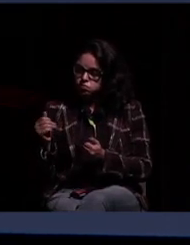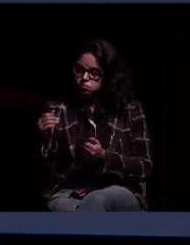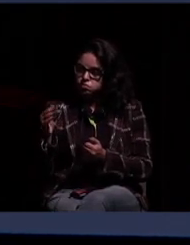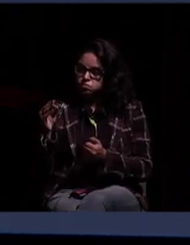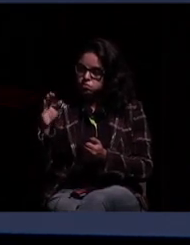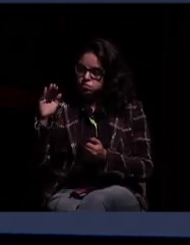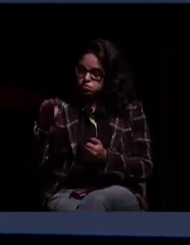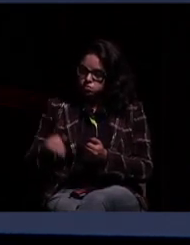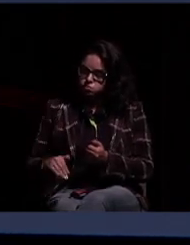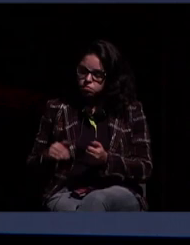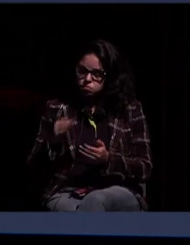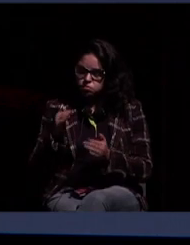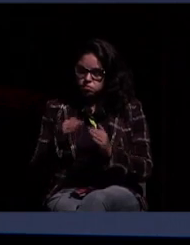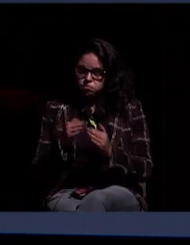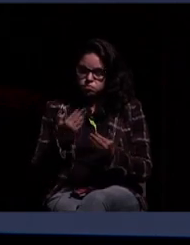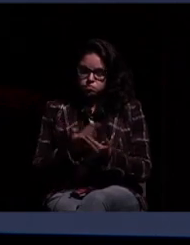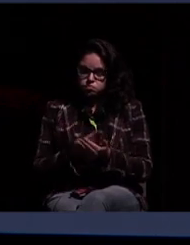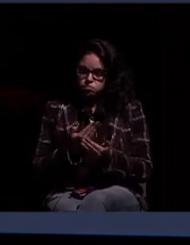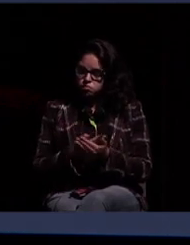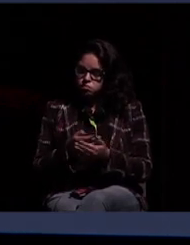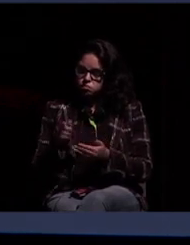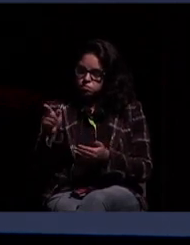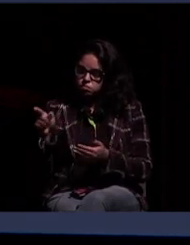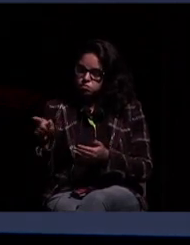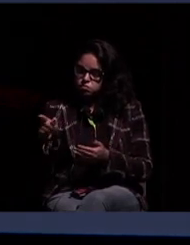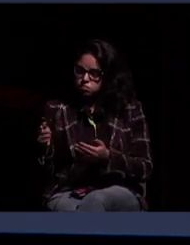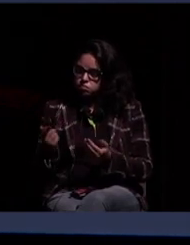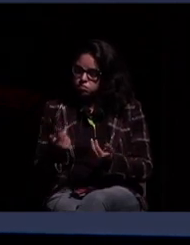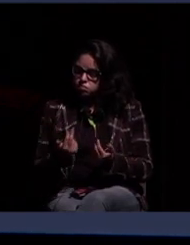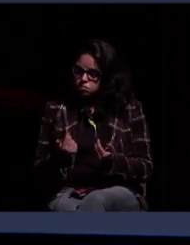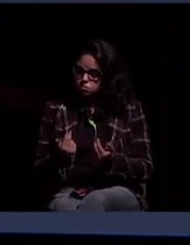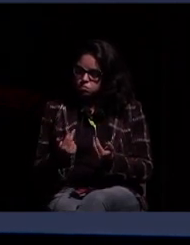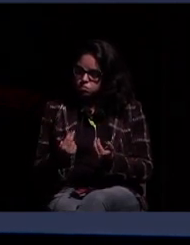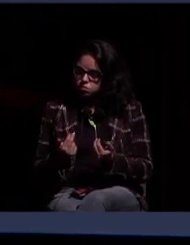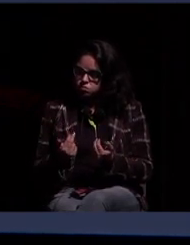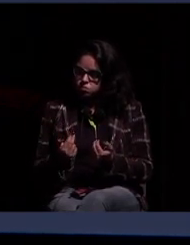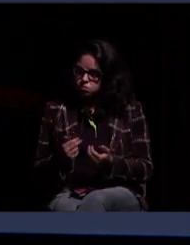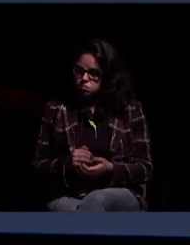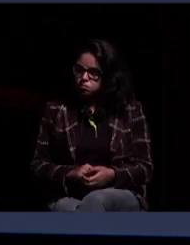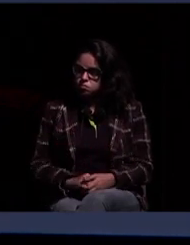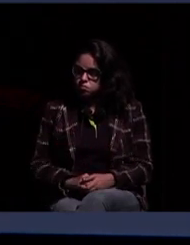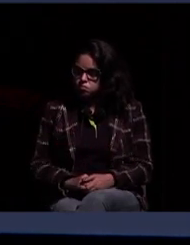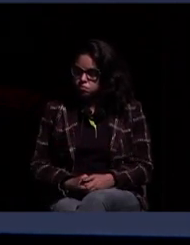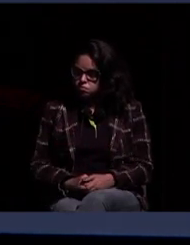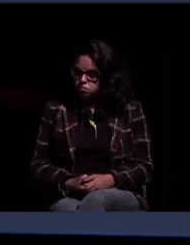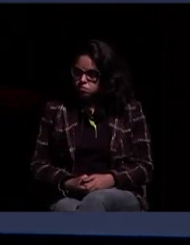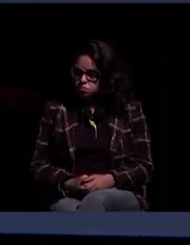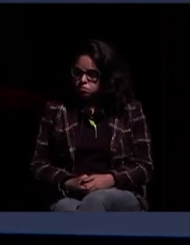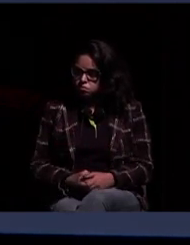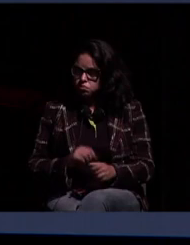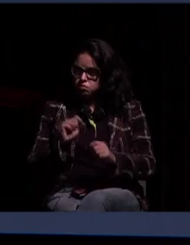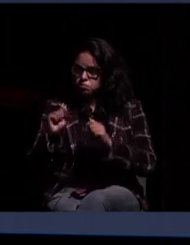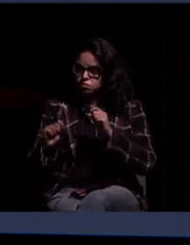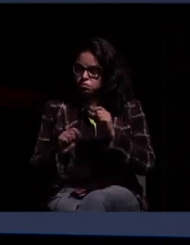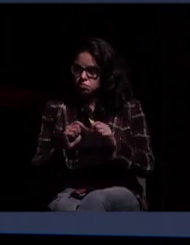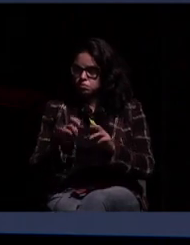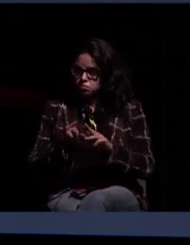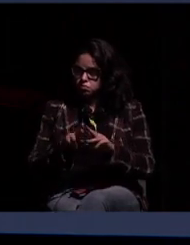It’s the same in Portugal as in the Vale do Jequitinhonha. What is different in that?